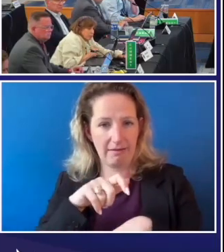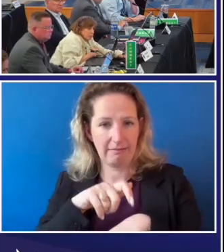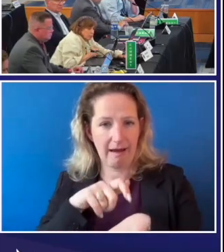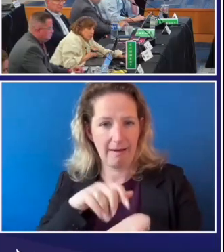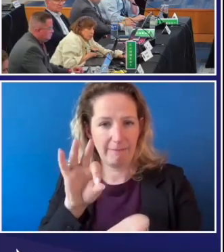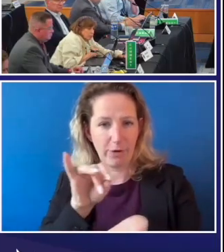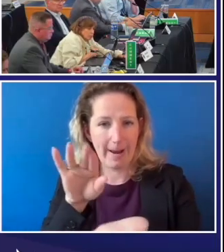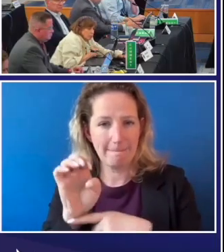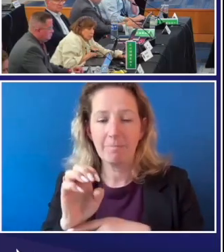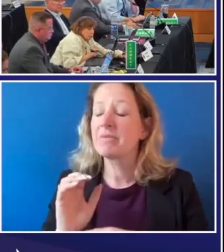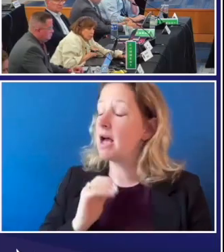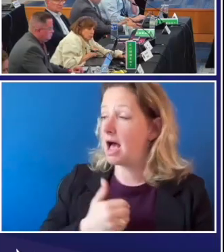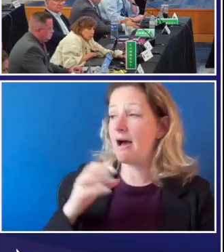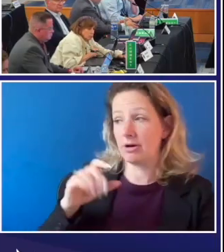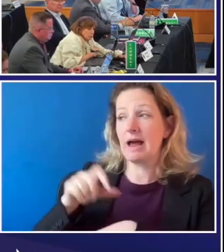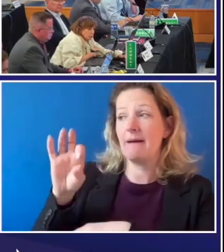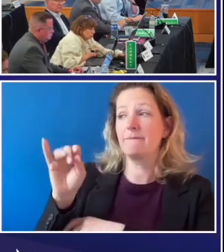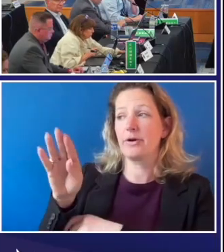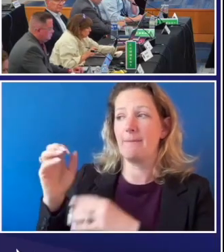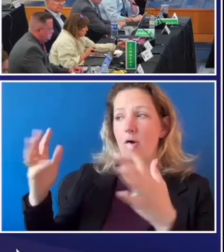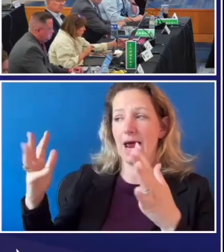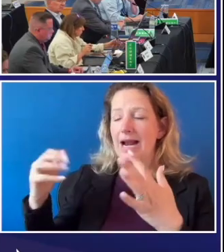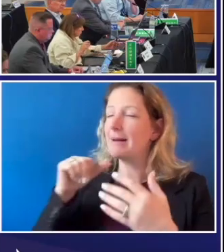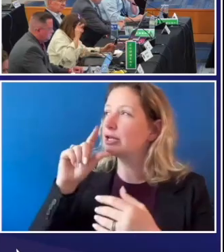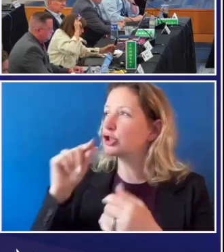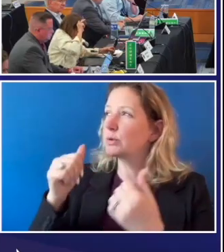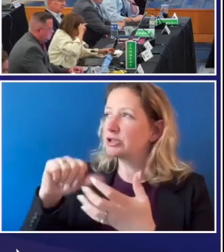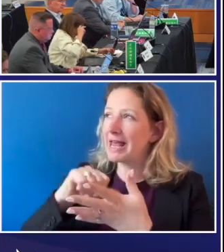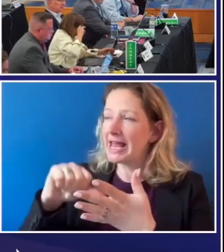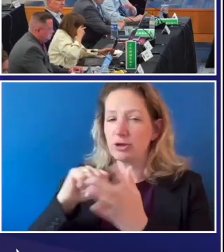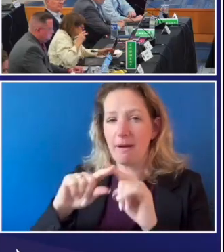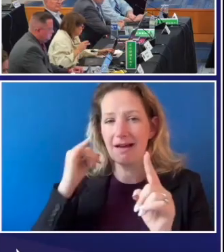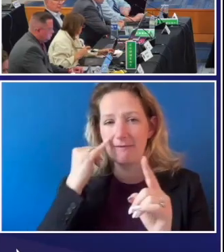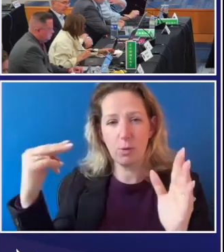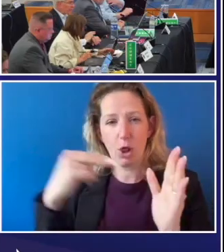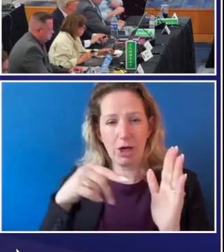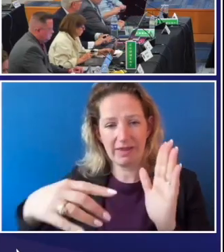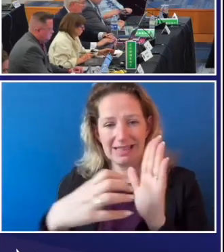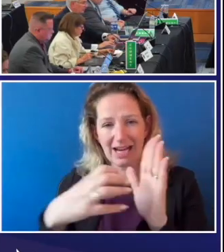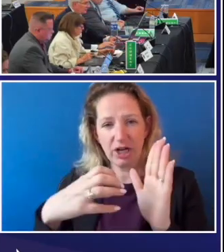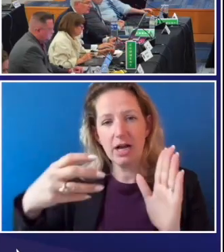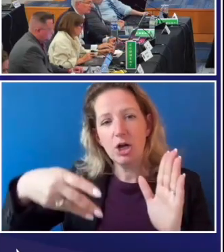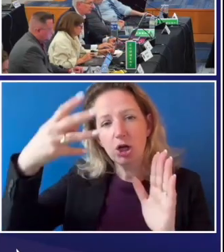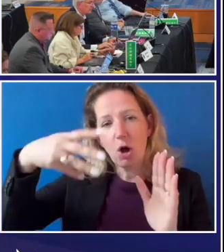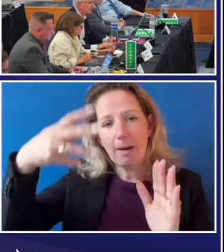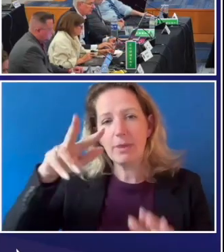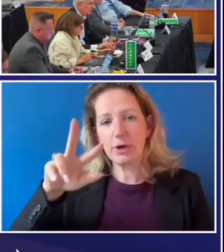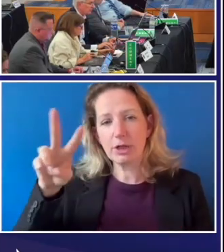So if you actually, and I don't know what page it is on here, but if we just go to this suction here, go up to 32 B2, so we're at D.